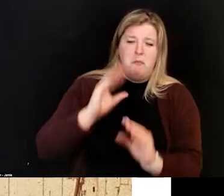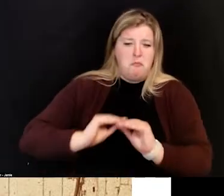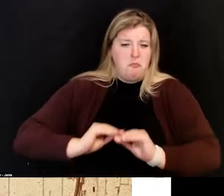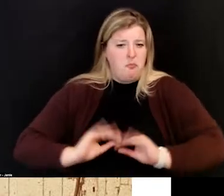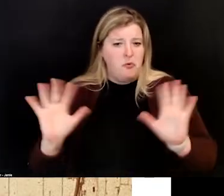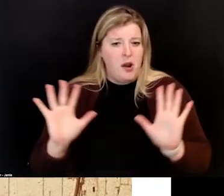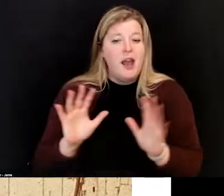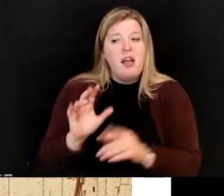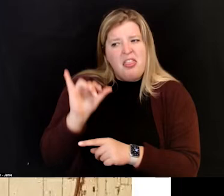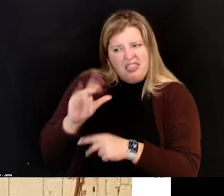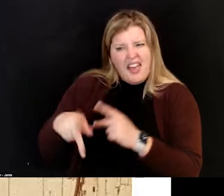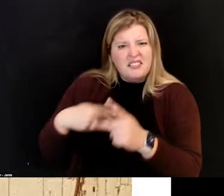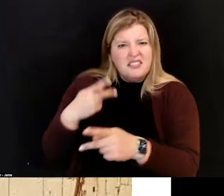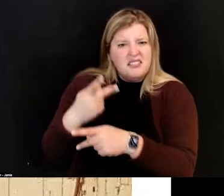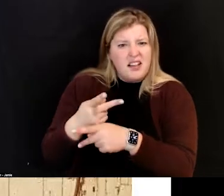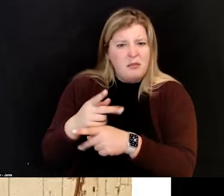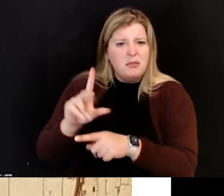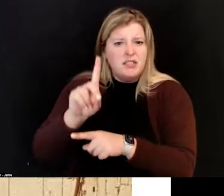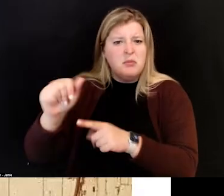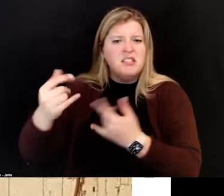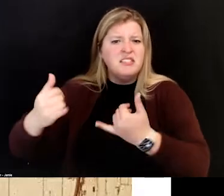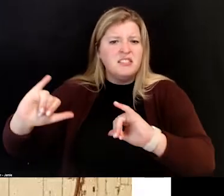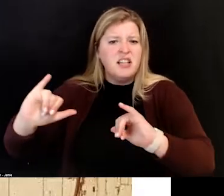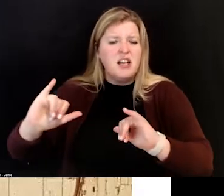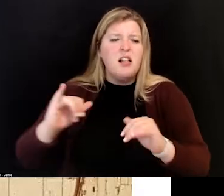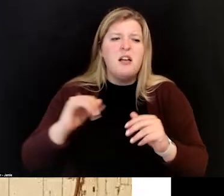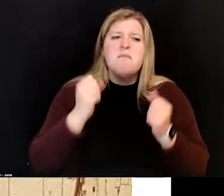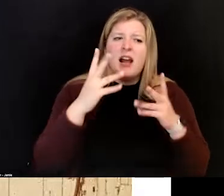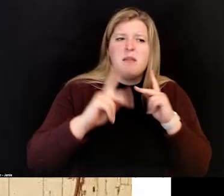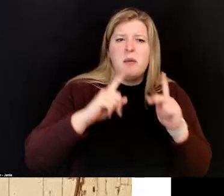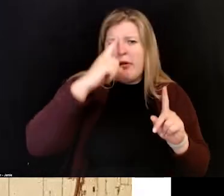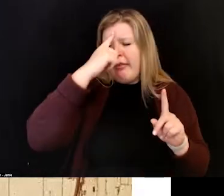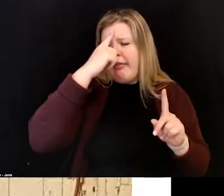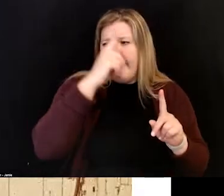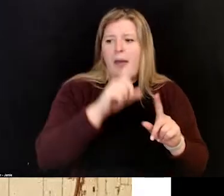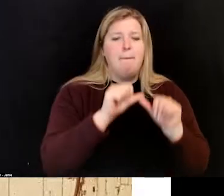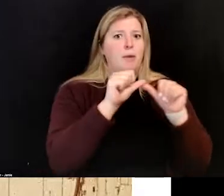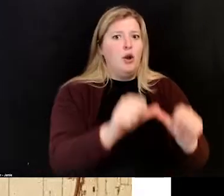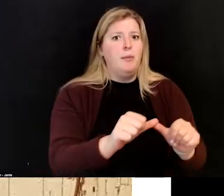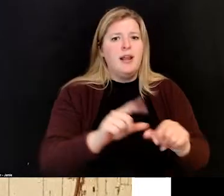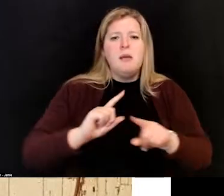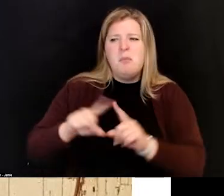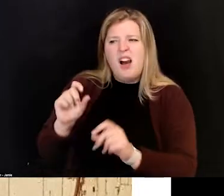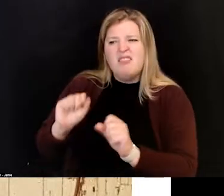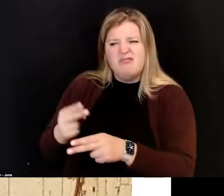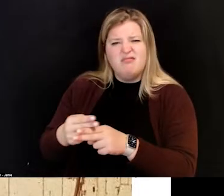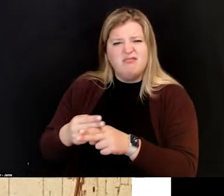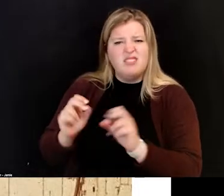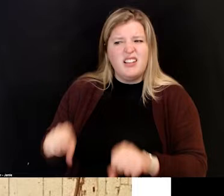even if it is not what we consider a permanent disability. Accessibility guidelines and following them